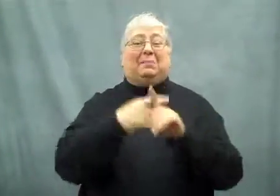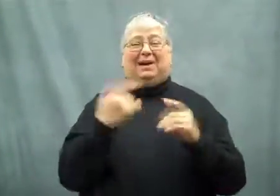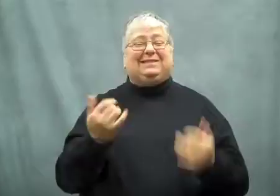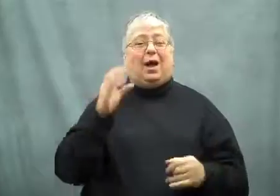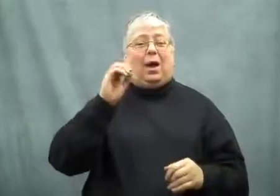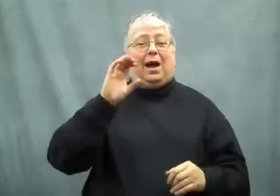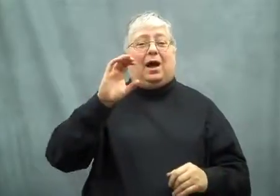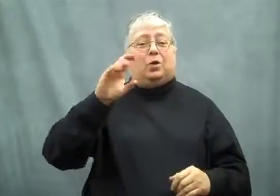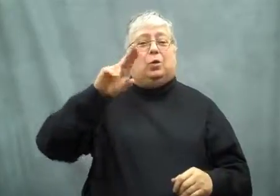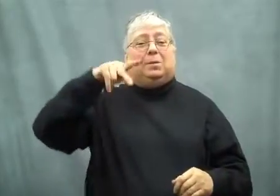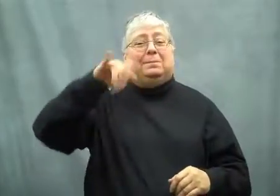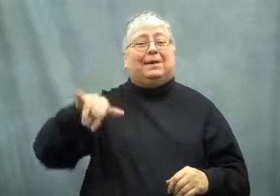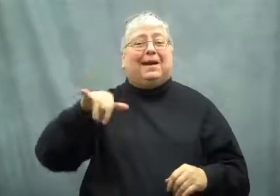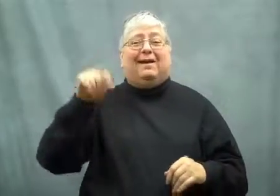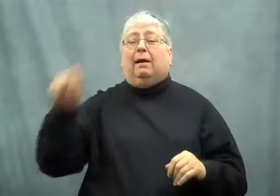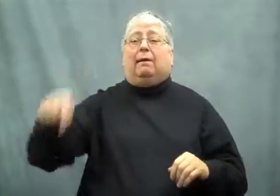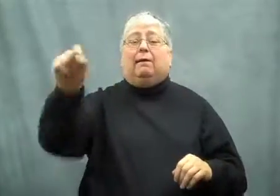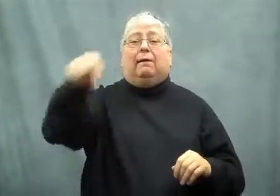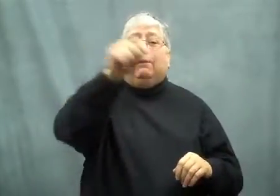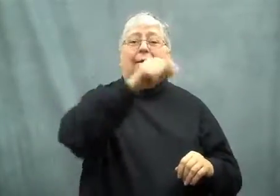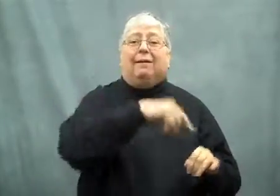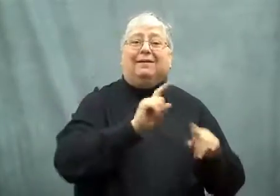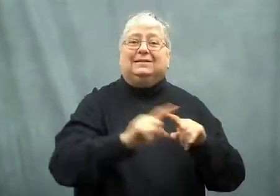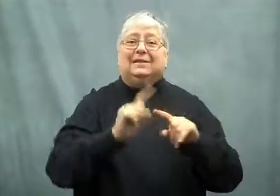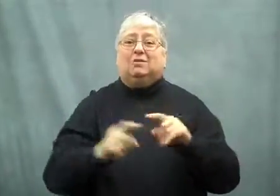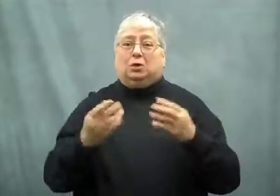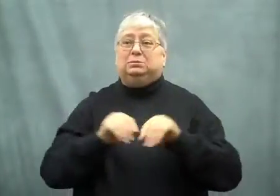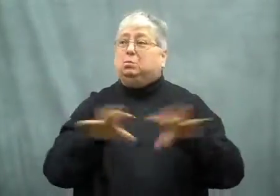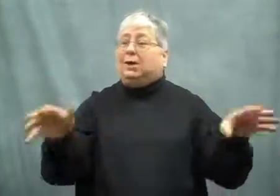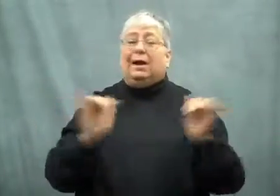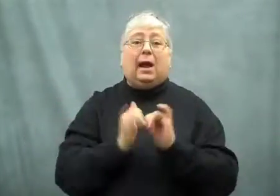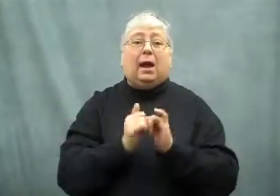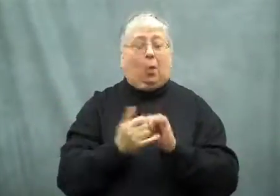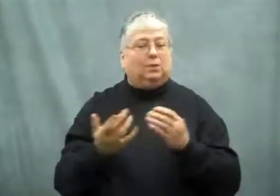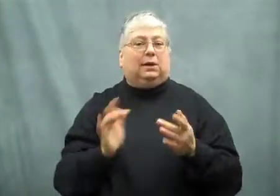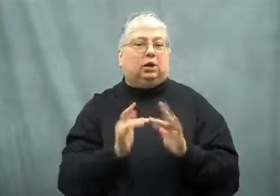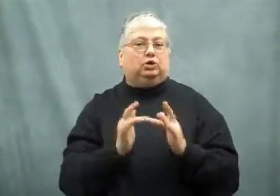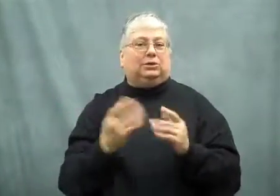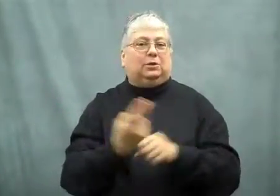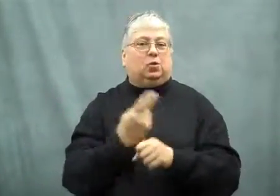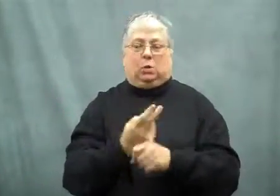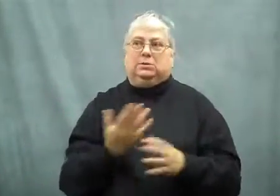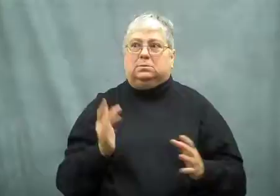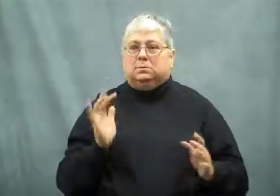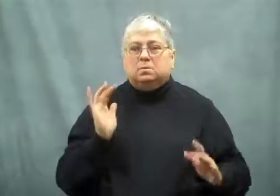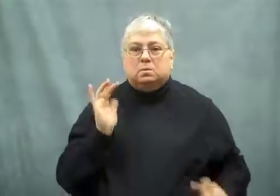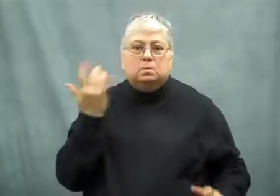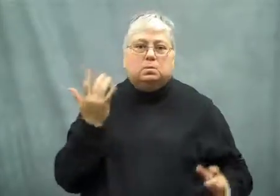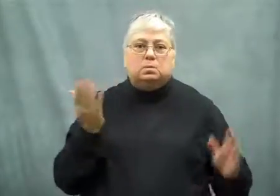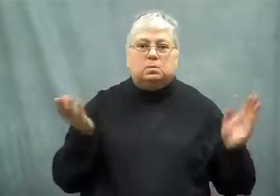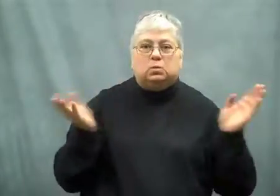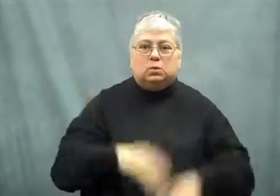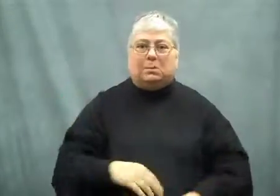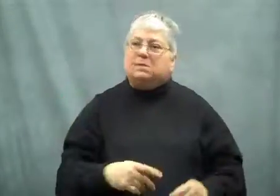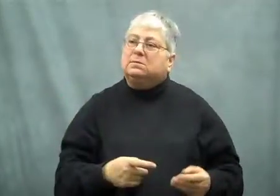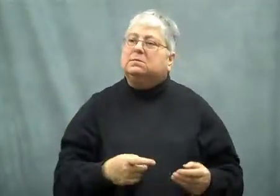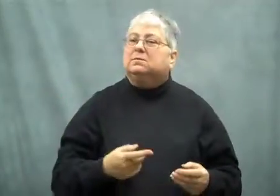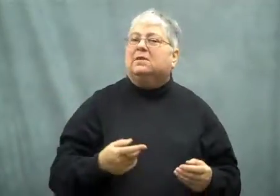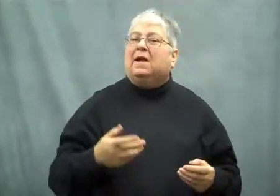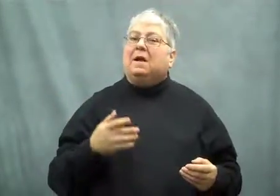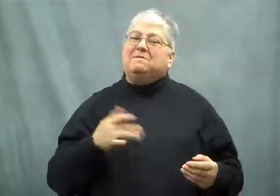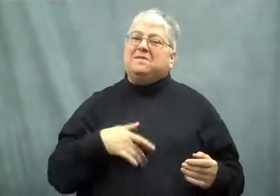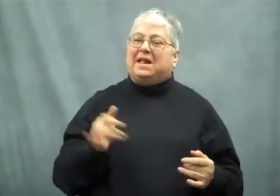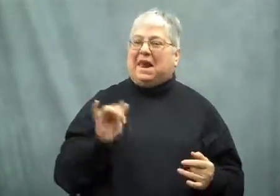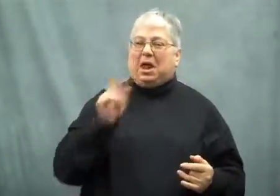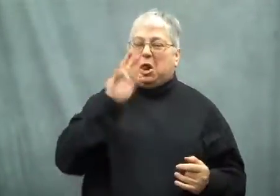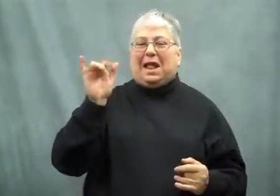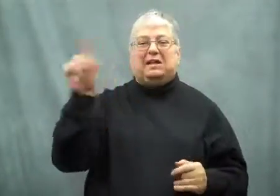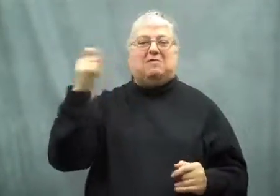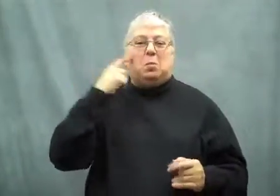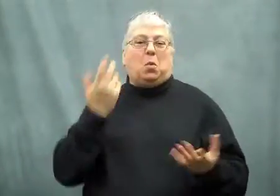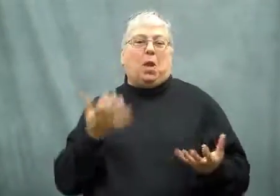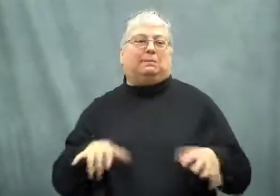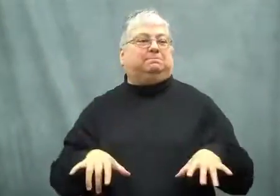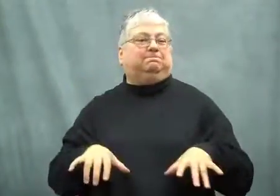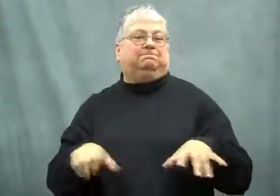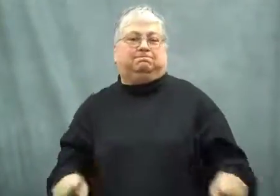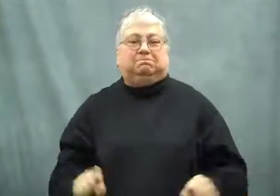In addition the Occupy movements are fueled by the internet, which aggravates the government.